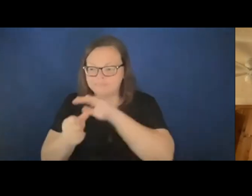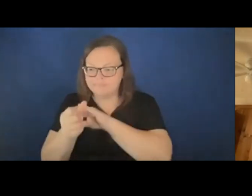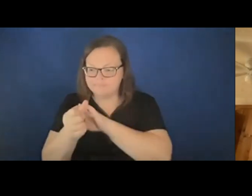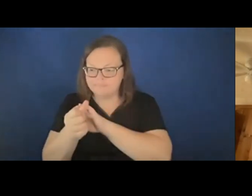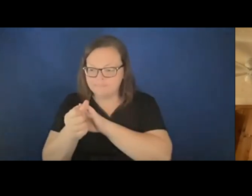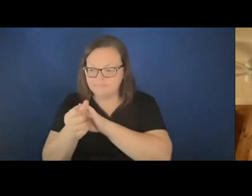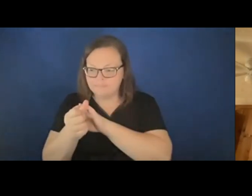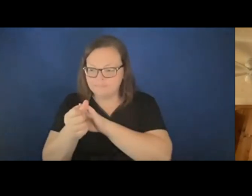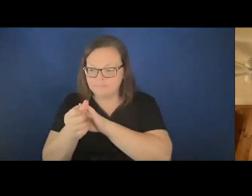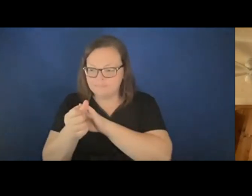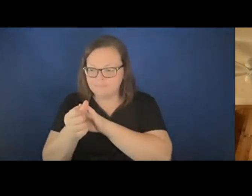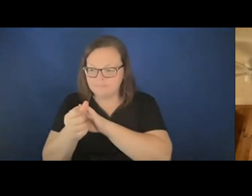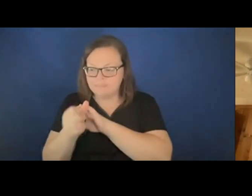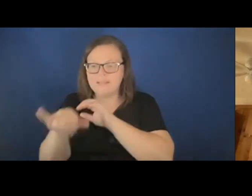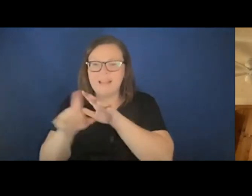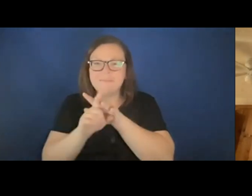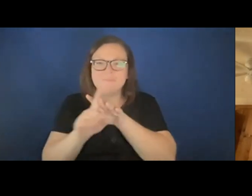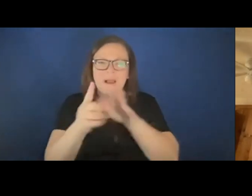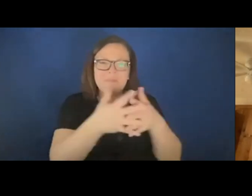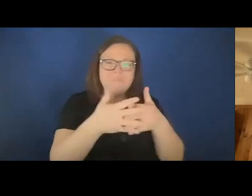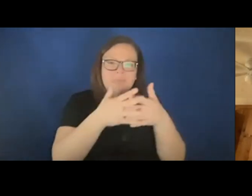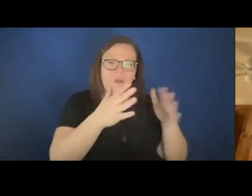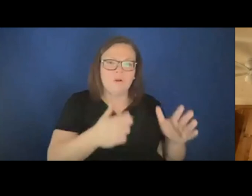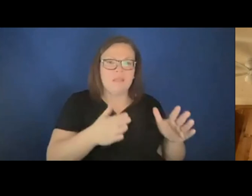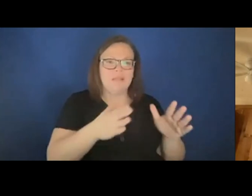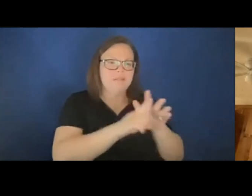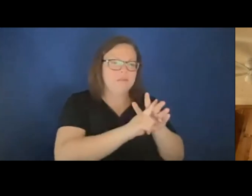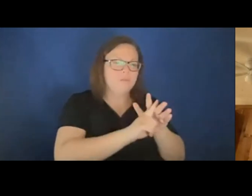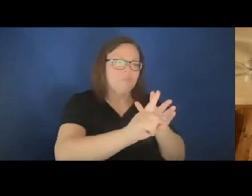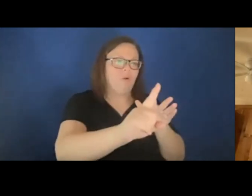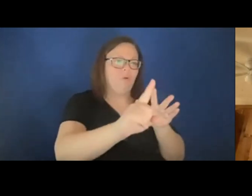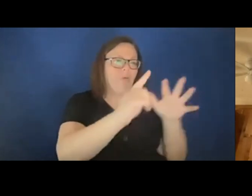in the exaltations of Americans there is a crumbling empire